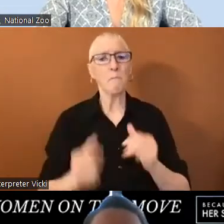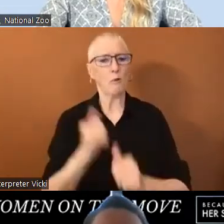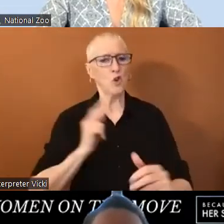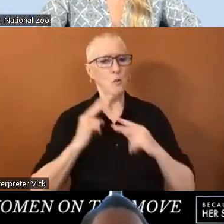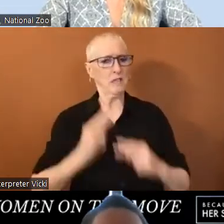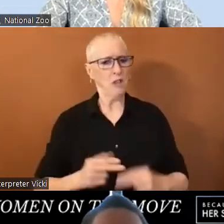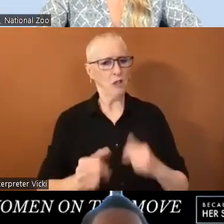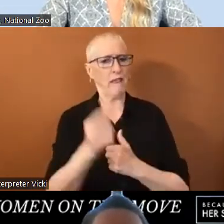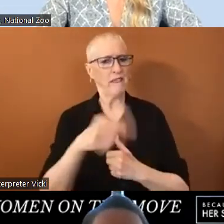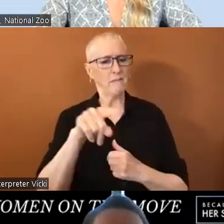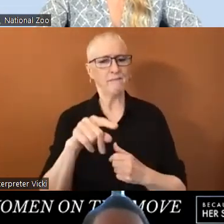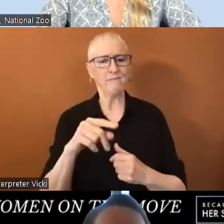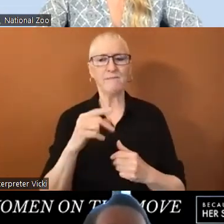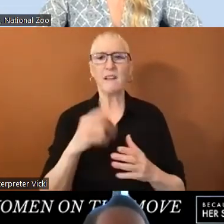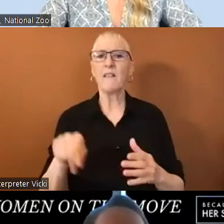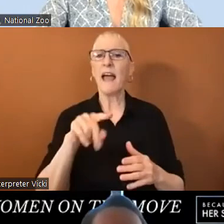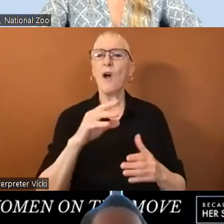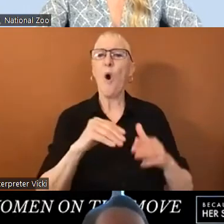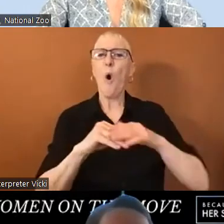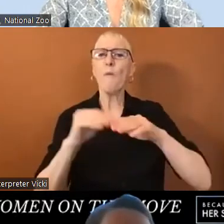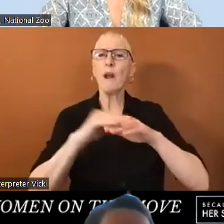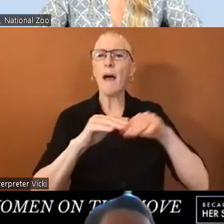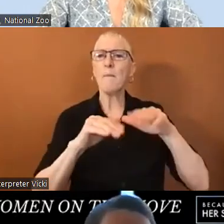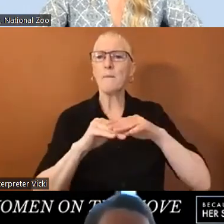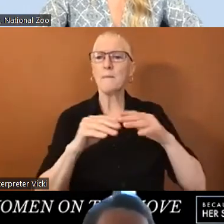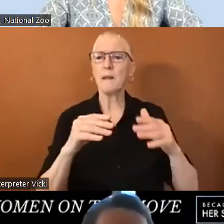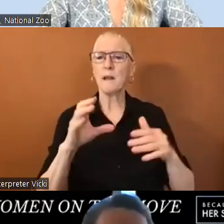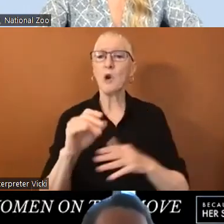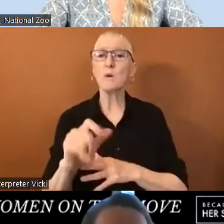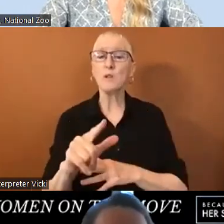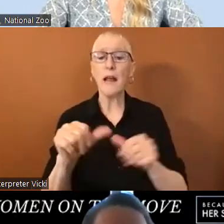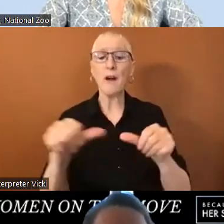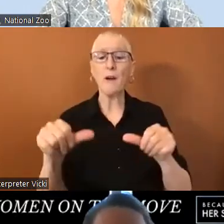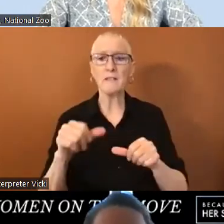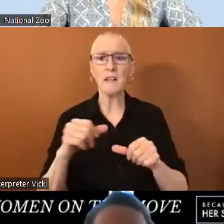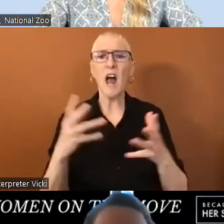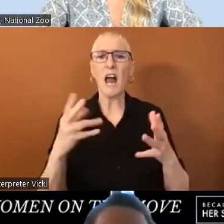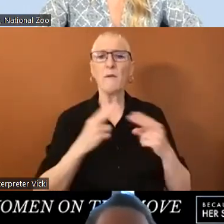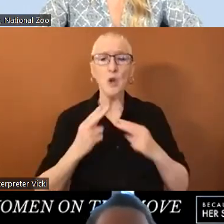They overlap in areas where... in coastal areas where there's a lot of human use such as fishing and